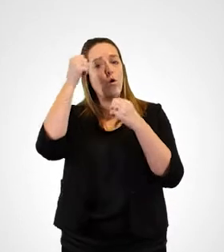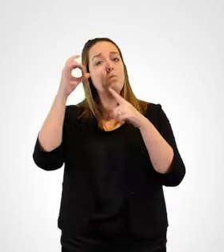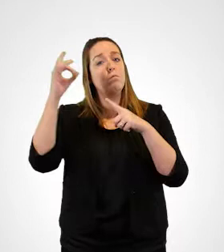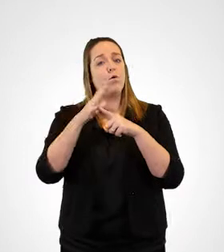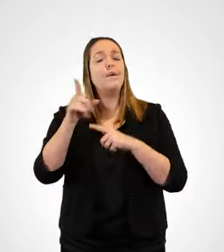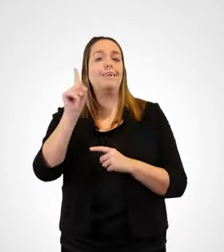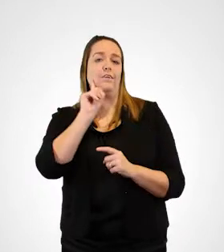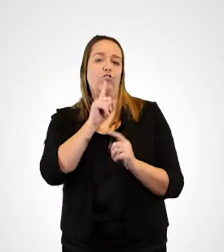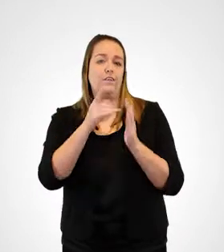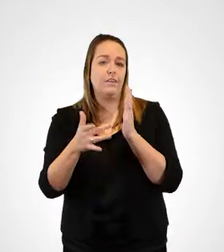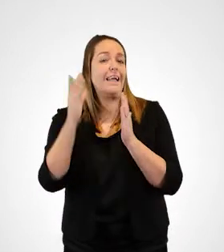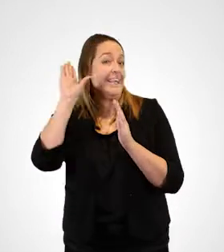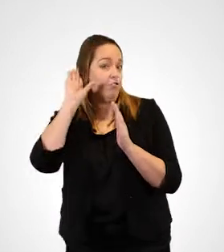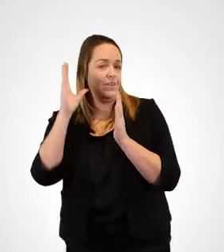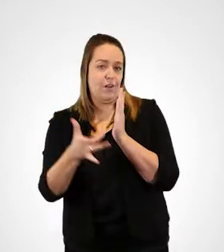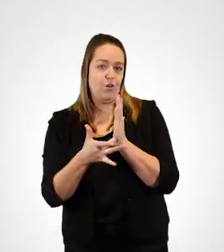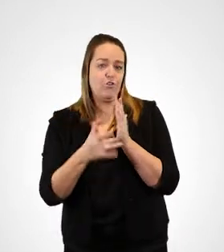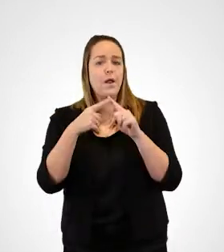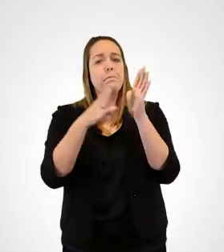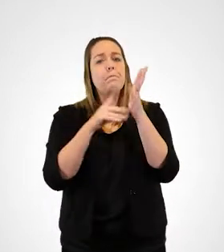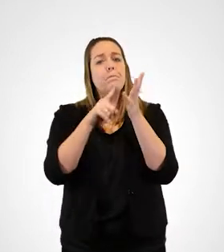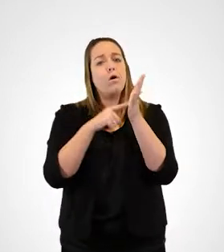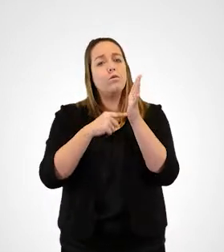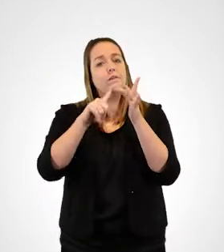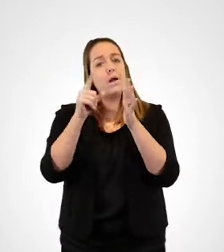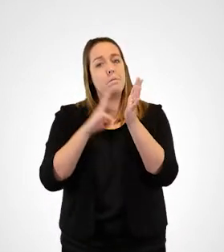as well as multi-modal approaches to accessing English.